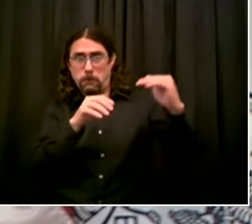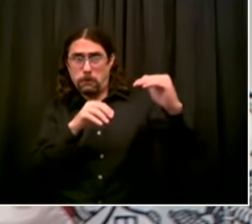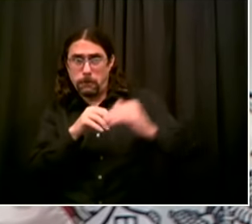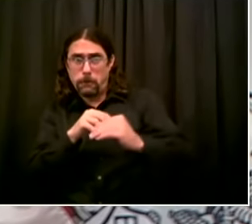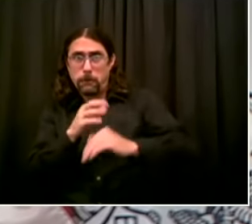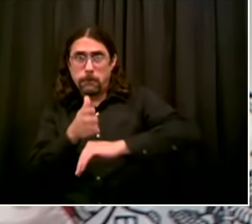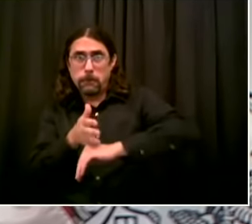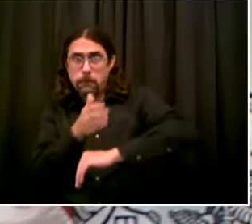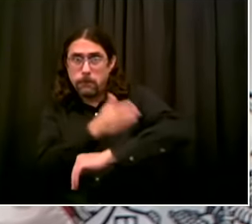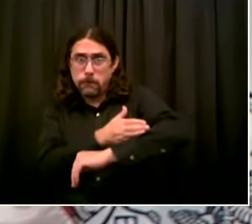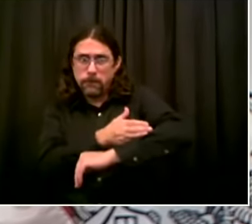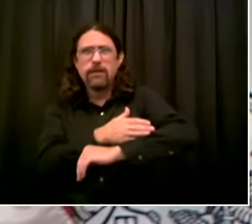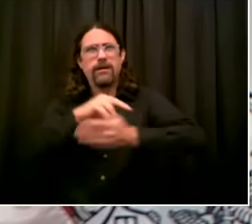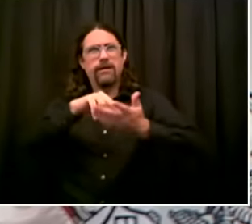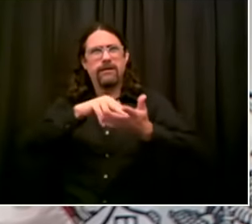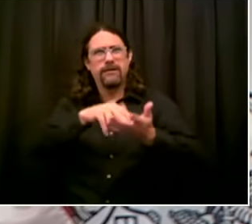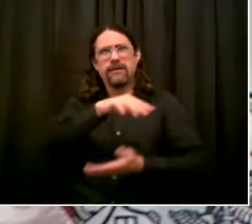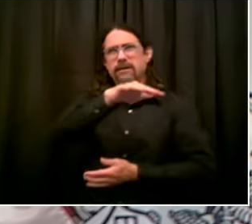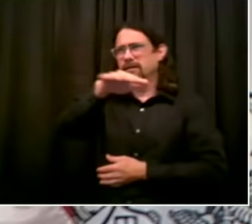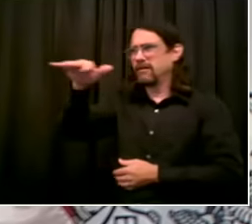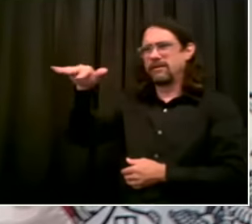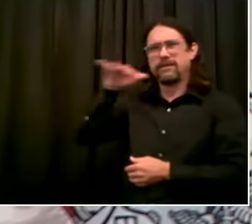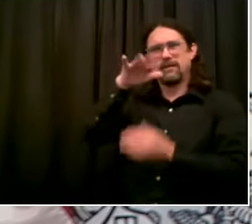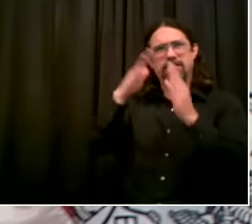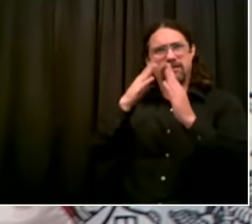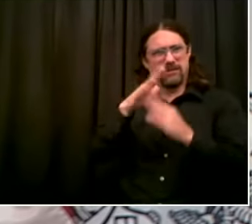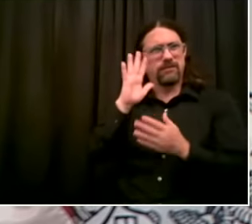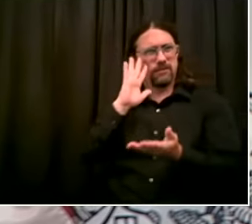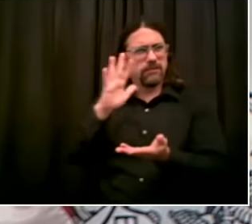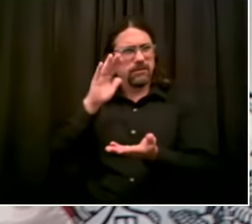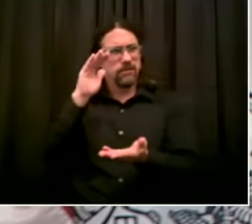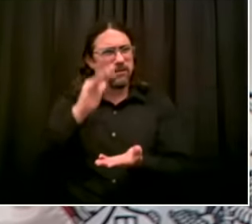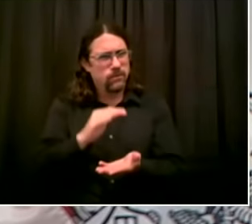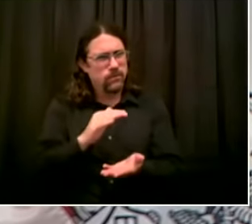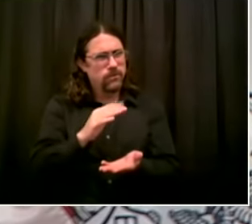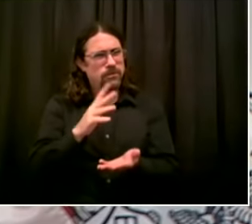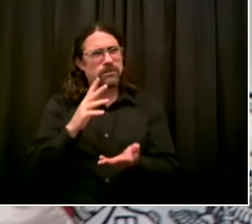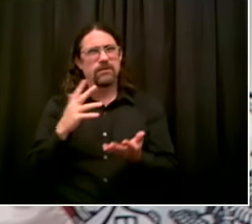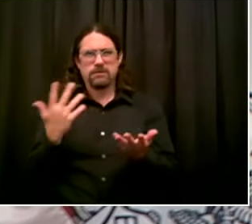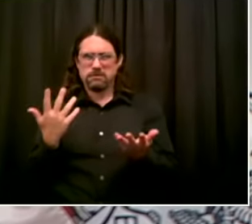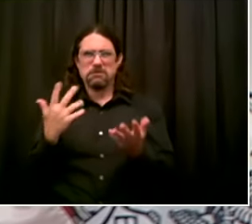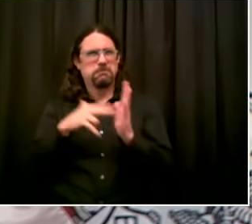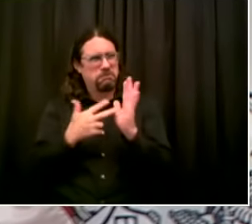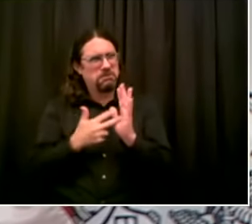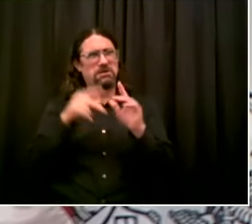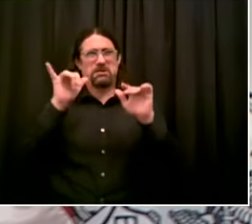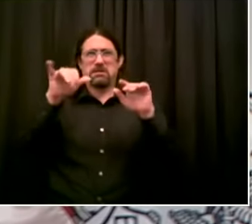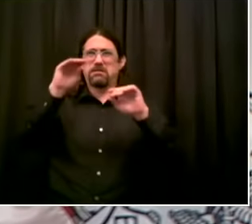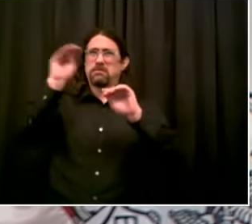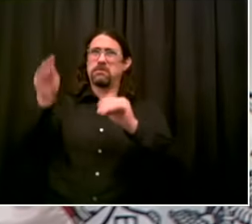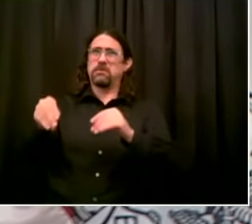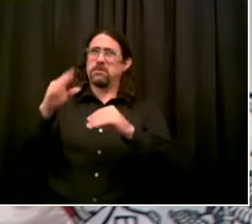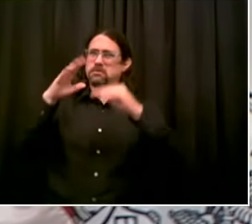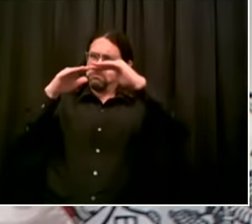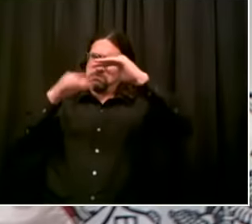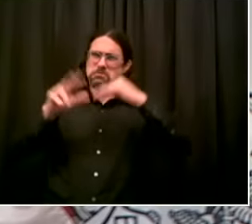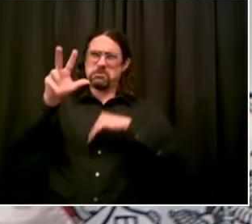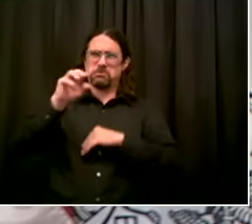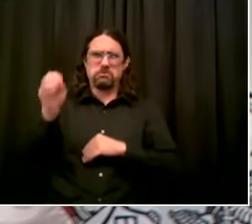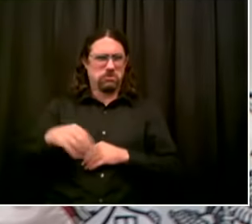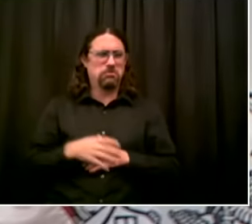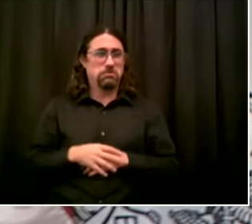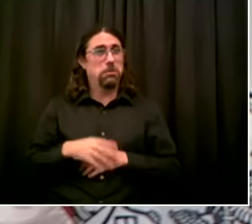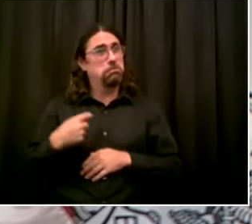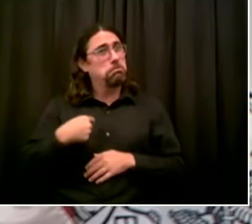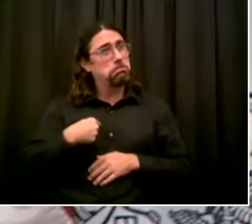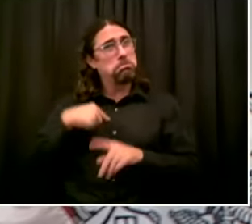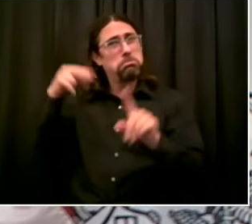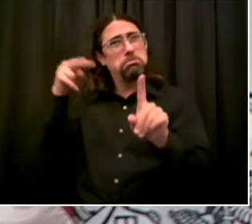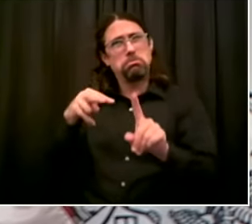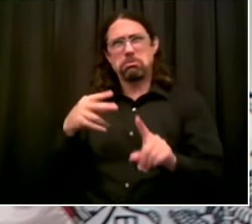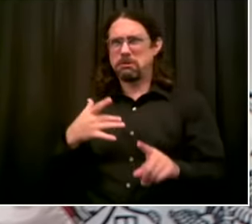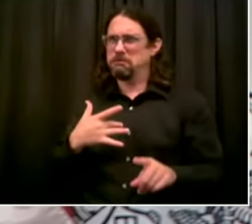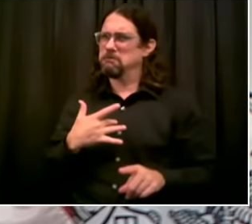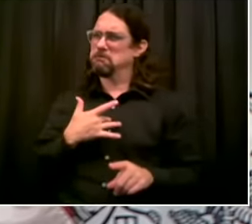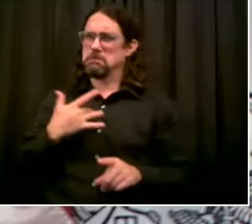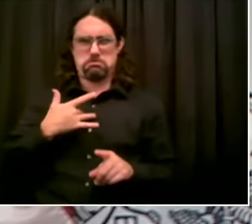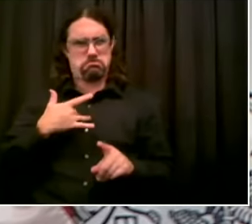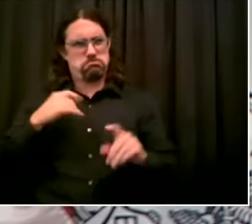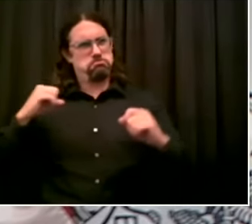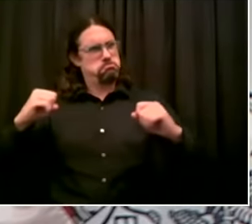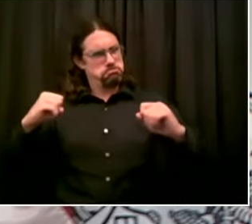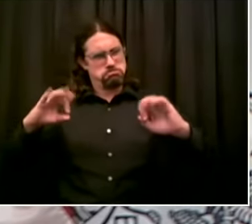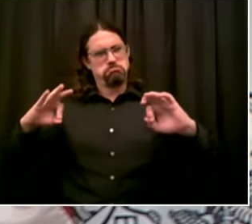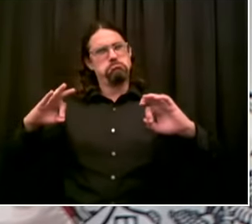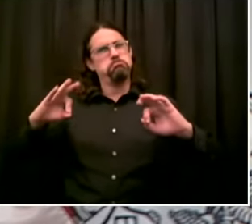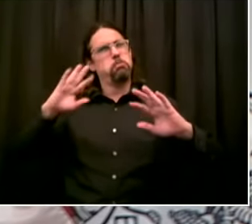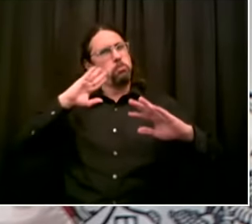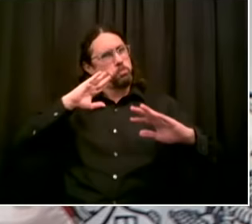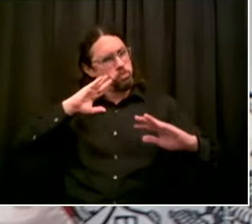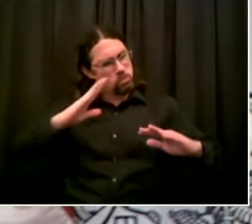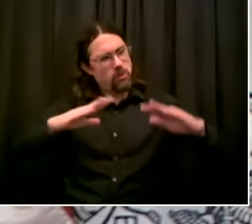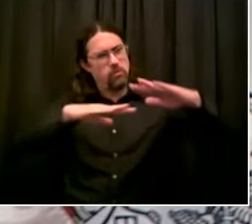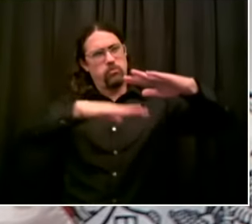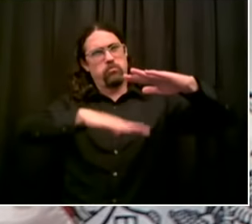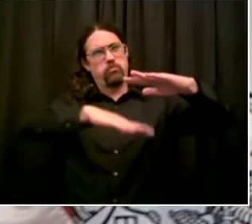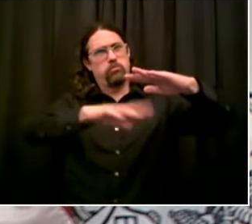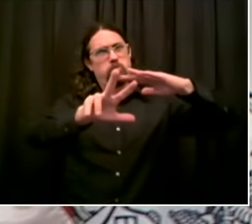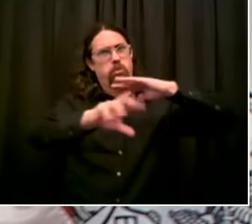JUDGMENTS HAVE